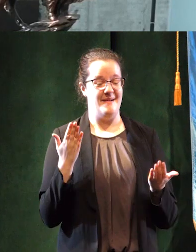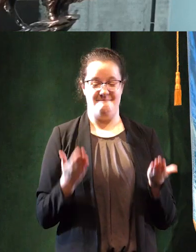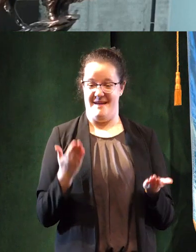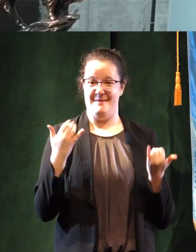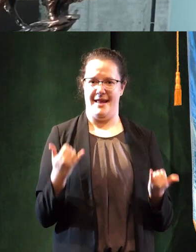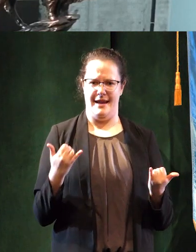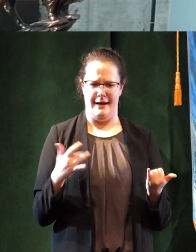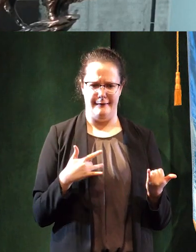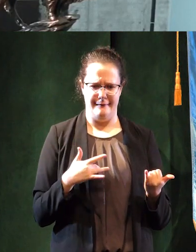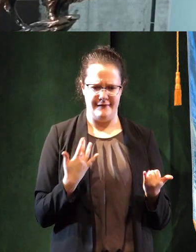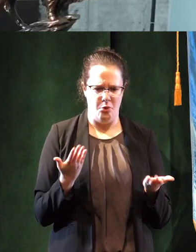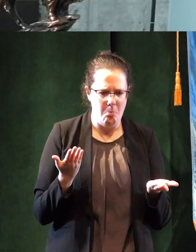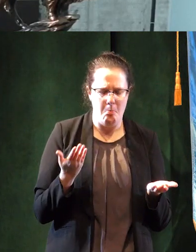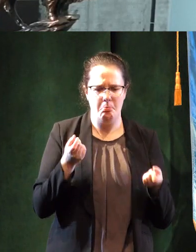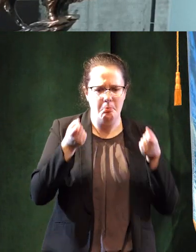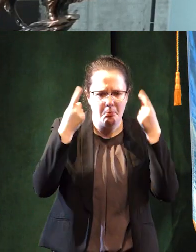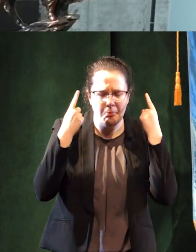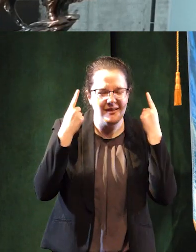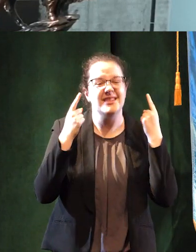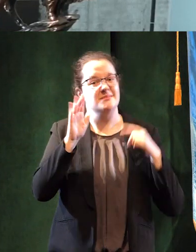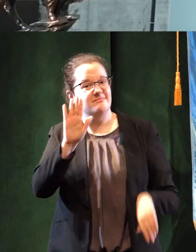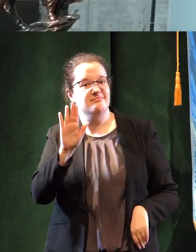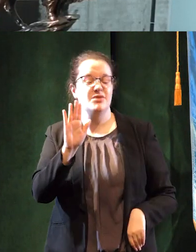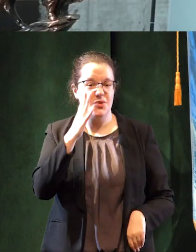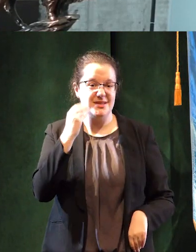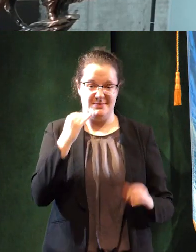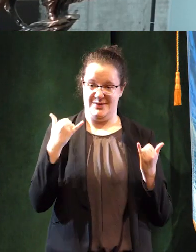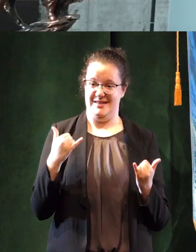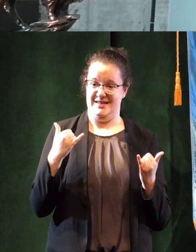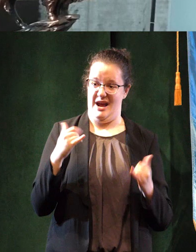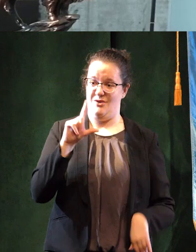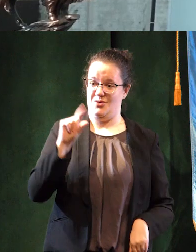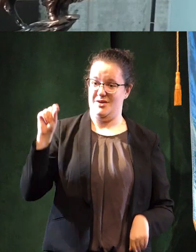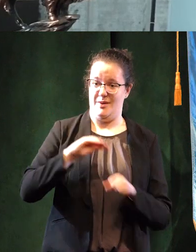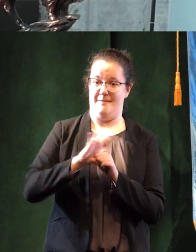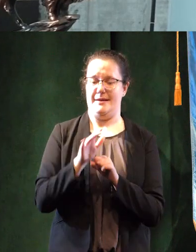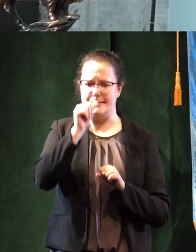yet but your experience surviving the global pandemic of 2020 is a rock upon